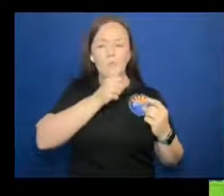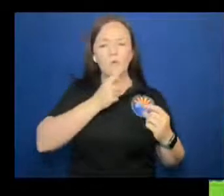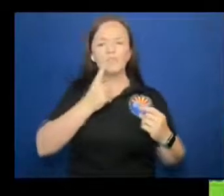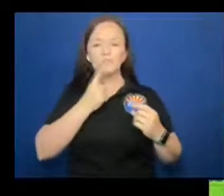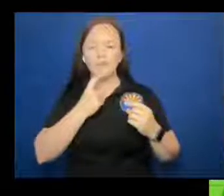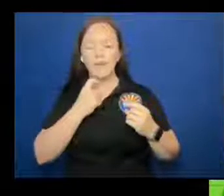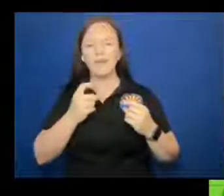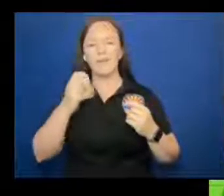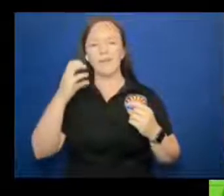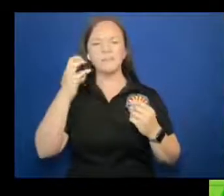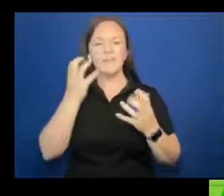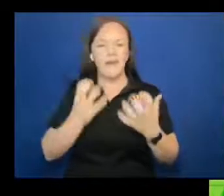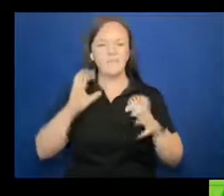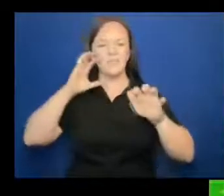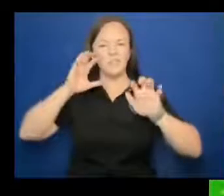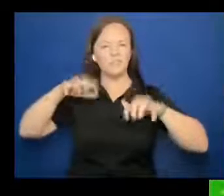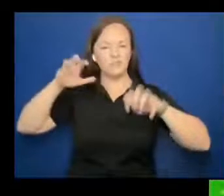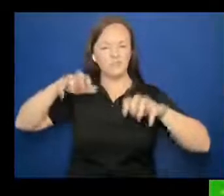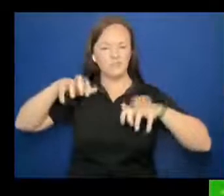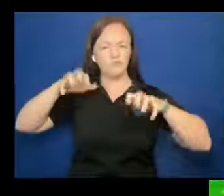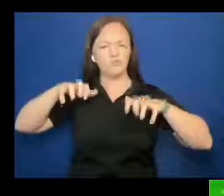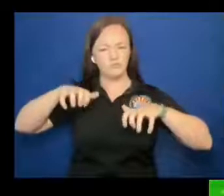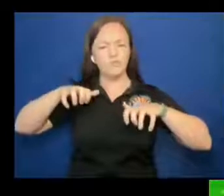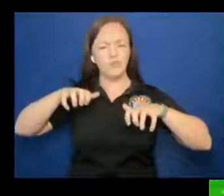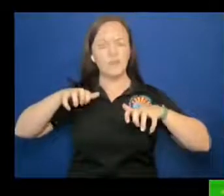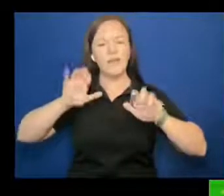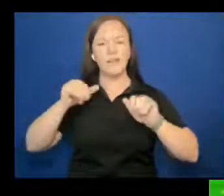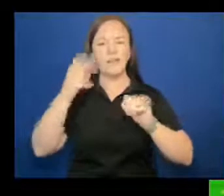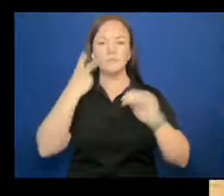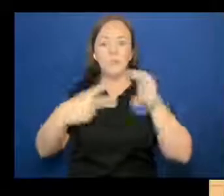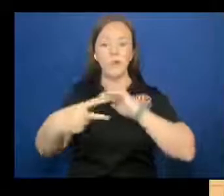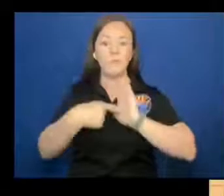BUT PROBABILITY IS GOING DOWN THAT IT WILL THREATEN OUR